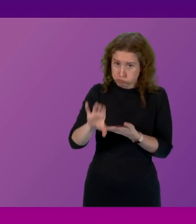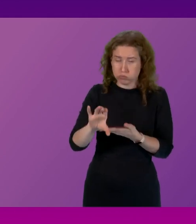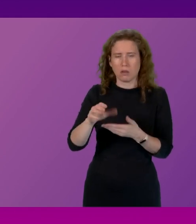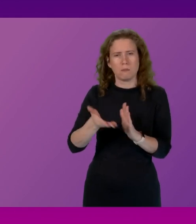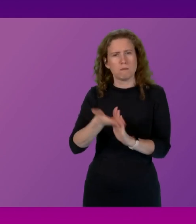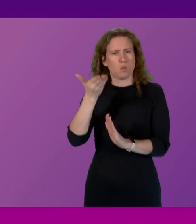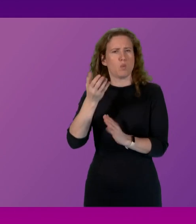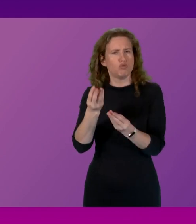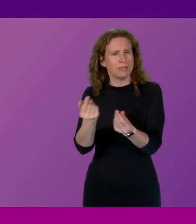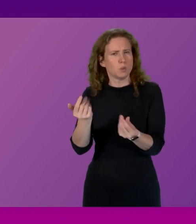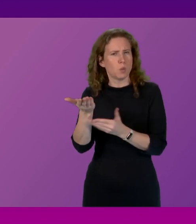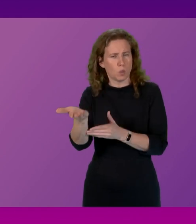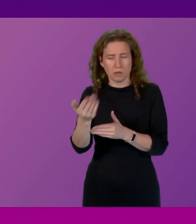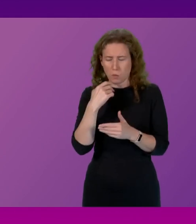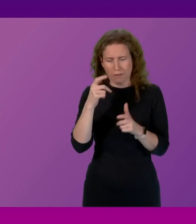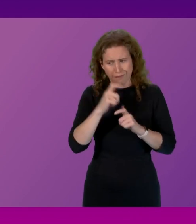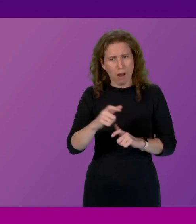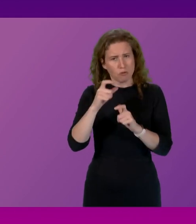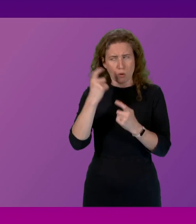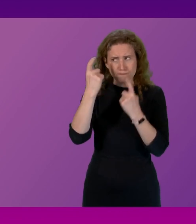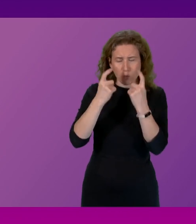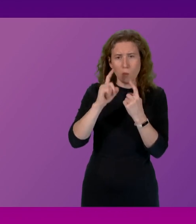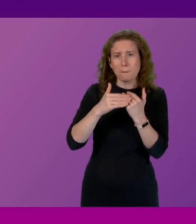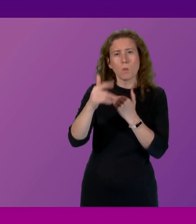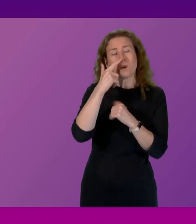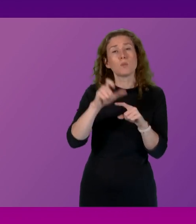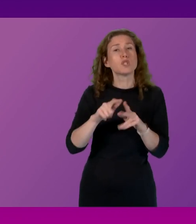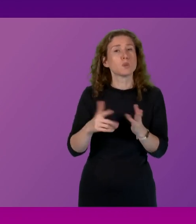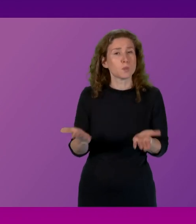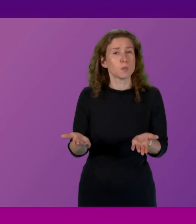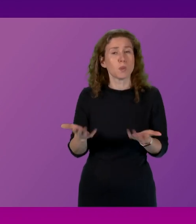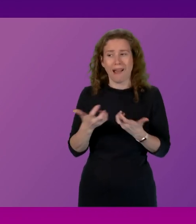resource budget—and, of course, we will continue to consider what more we can do to support Police Scotland.